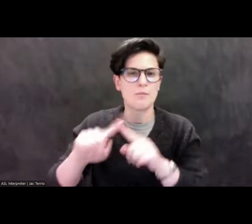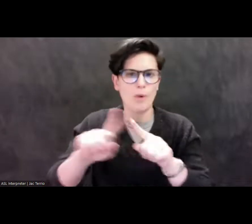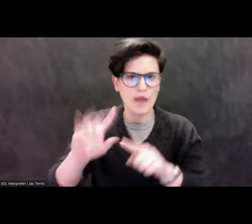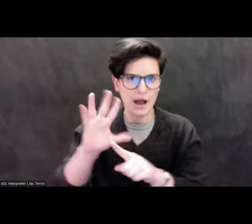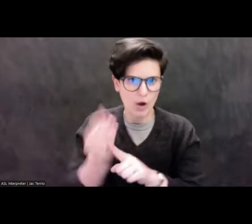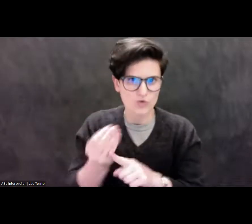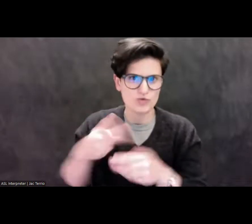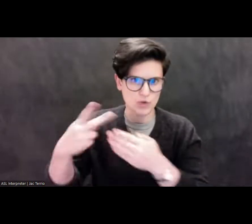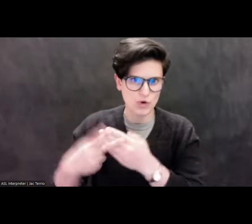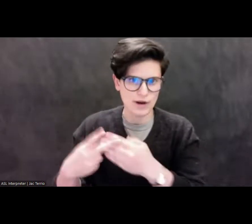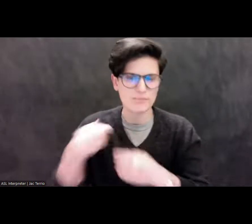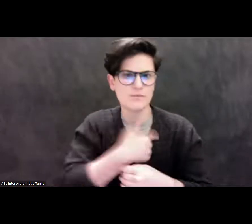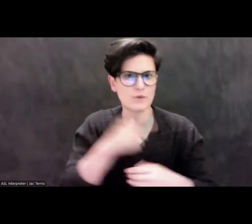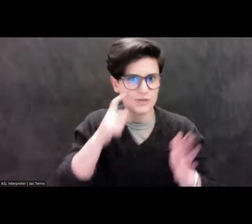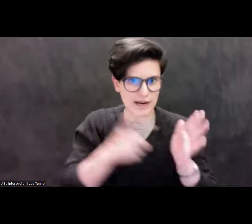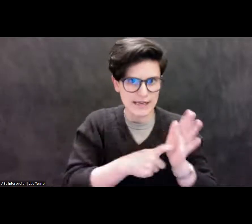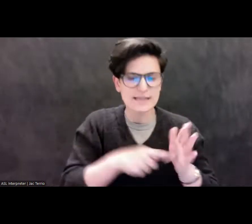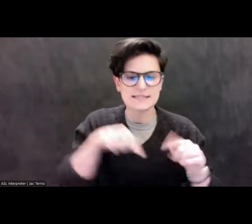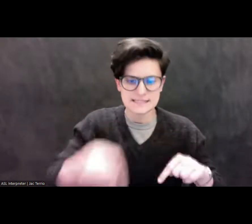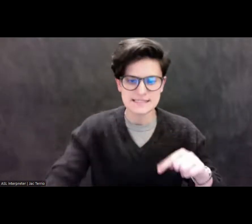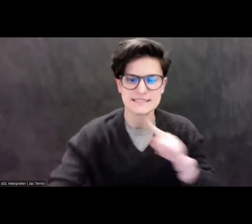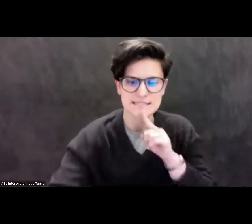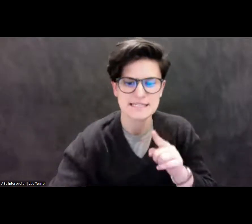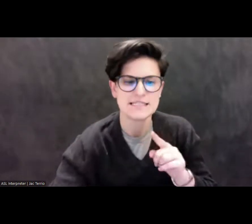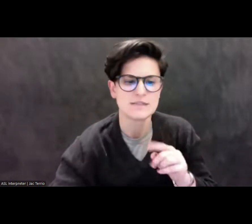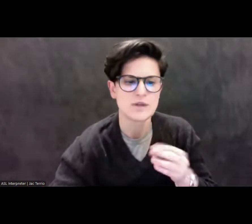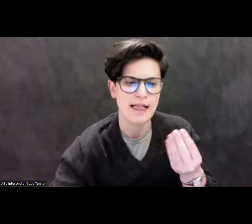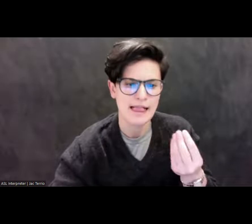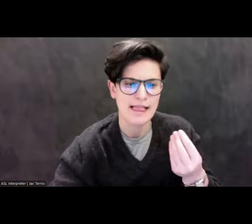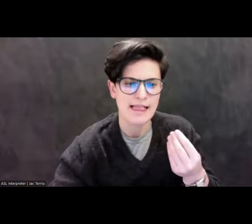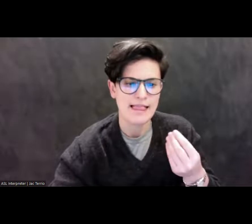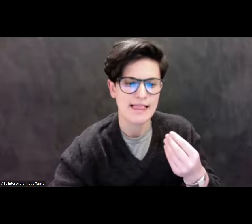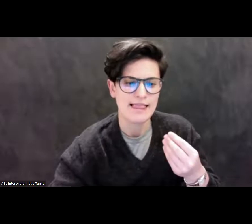of the Mohican National Fuck at 15:07:08 Pequot, Eastern Pequot, Scott to